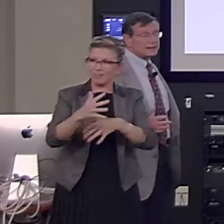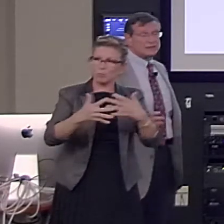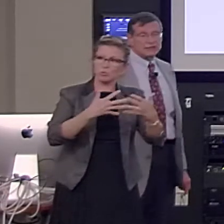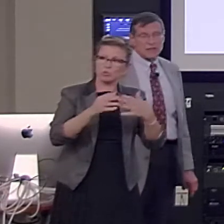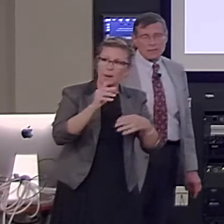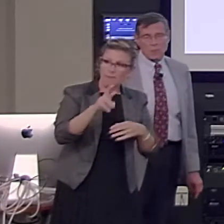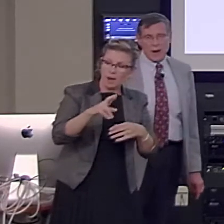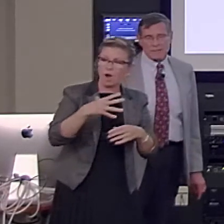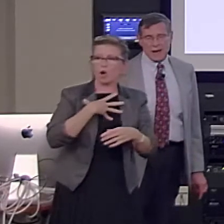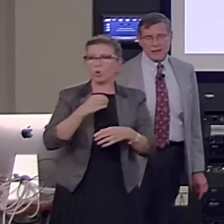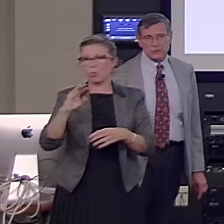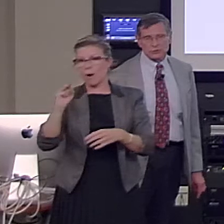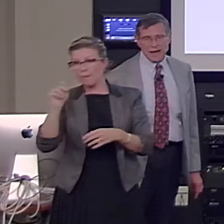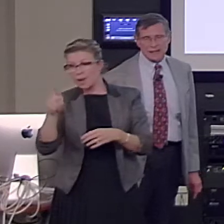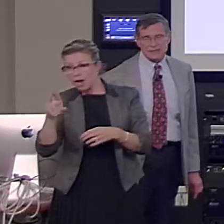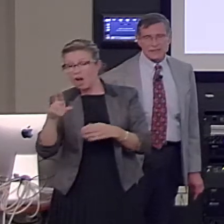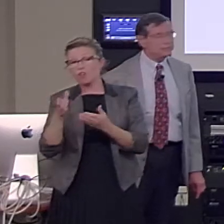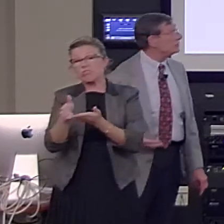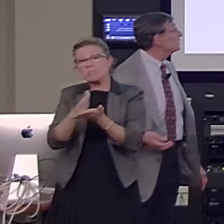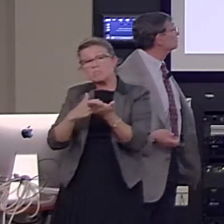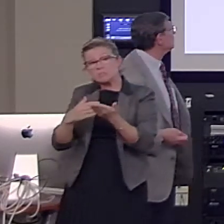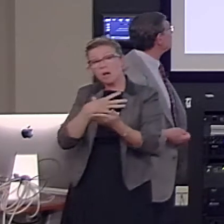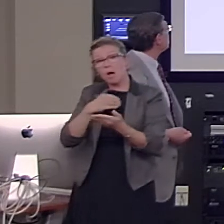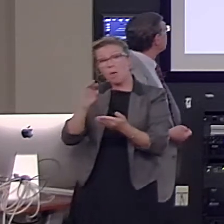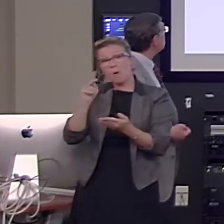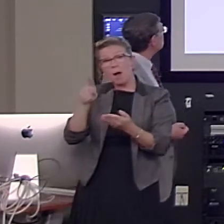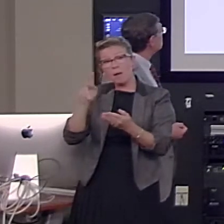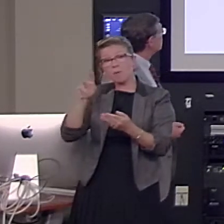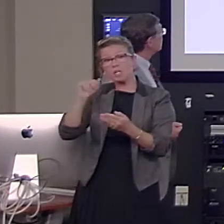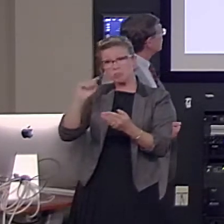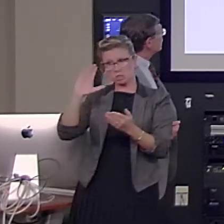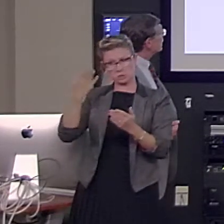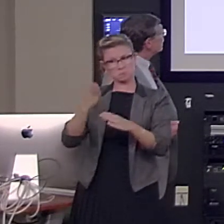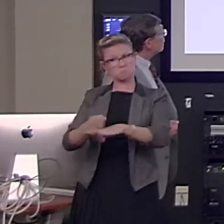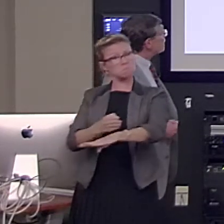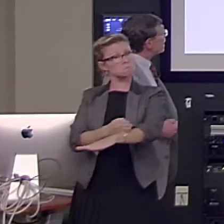That some white matter tracks seemed to be remediated.